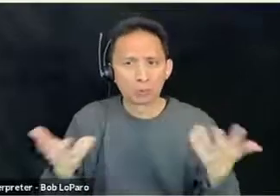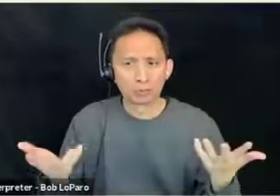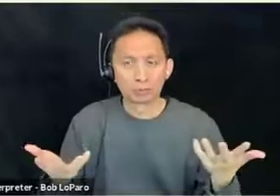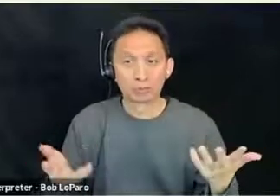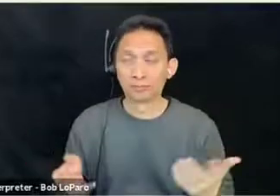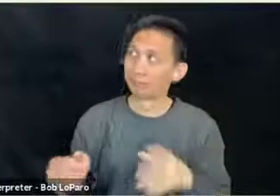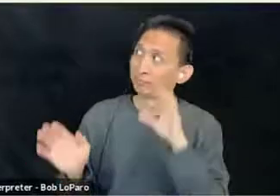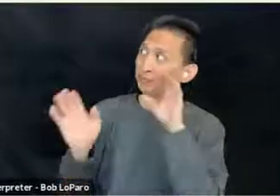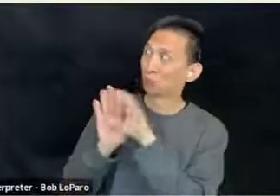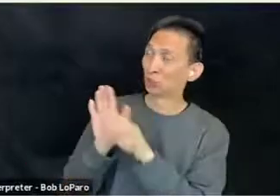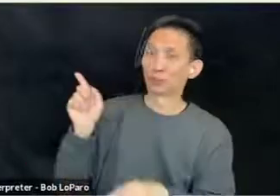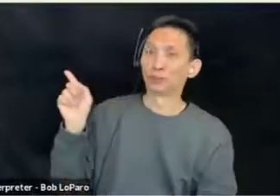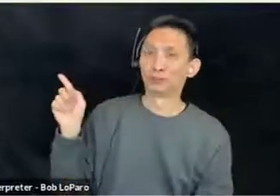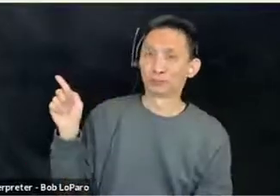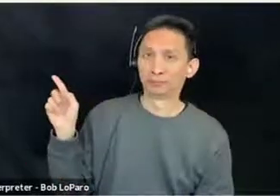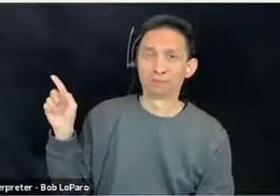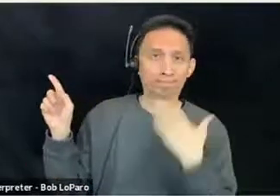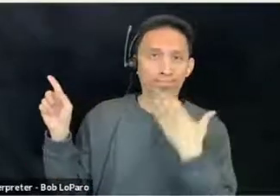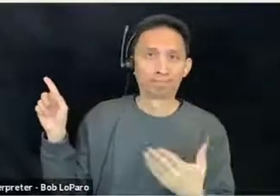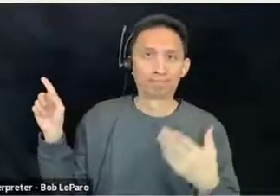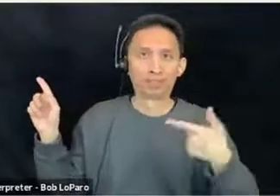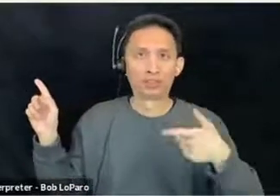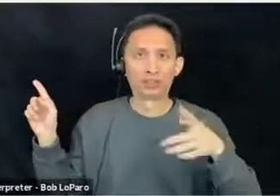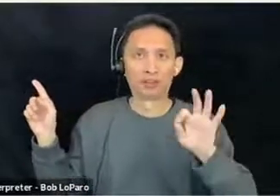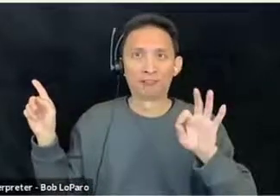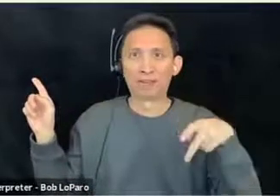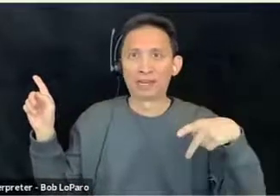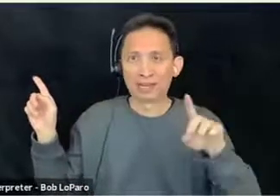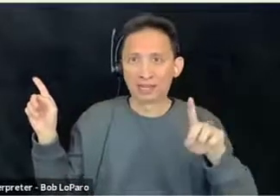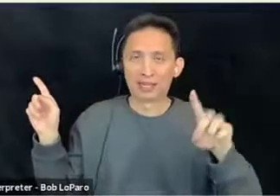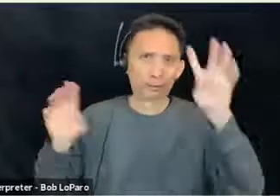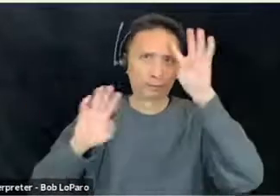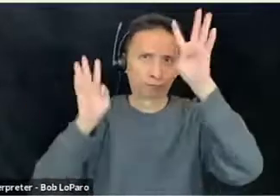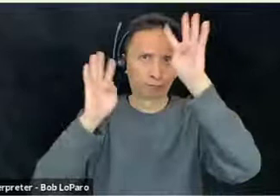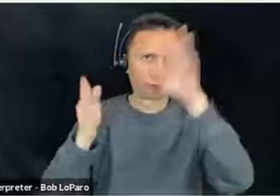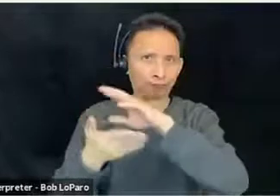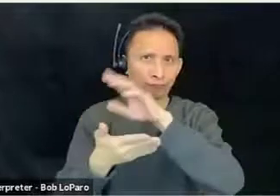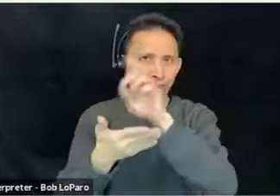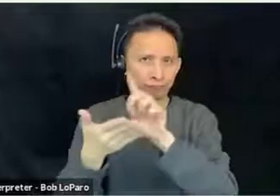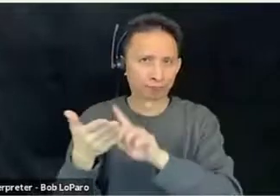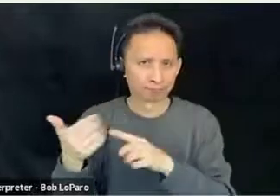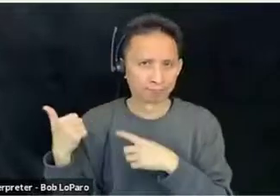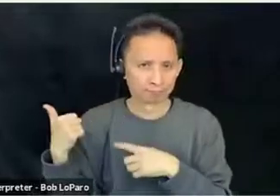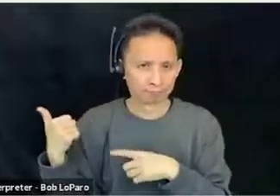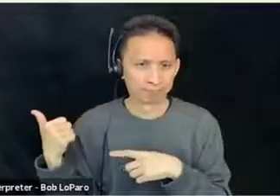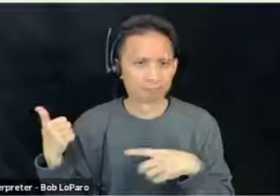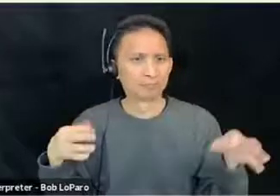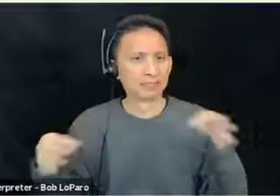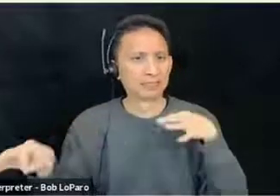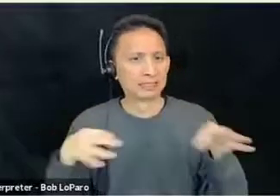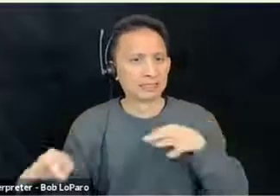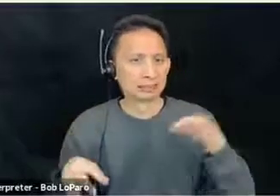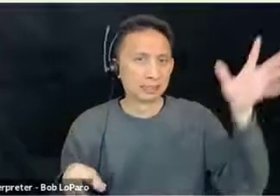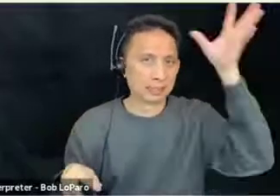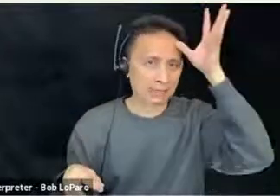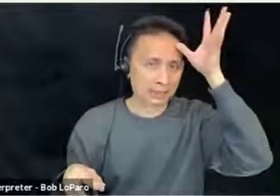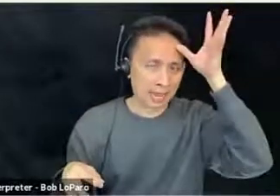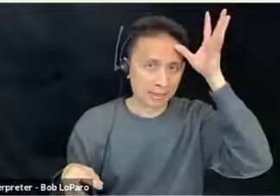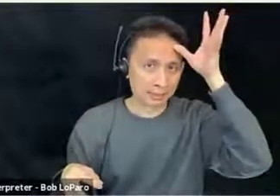that the GFPD had done kind of helps to illustrate that. And at the top,